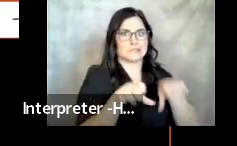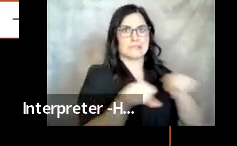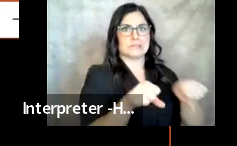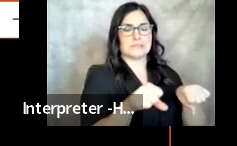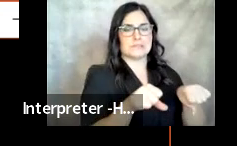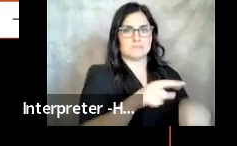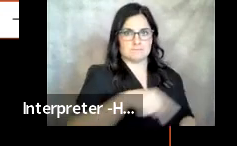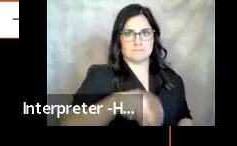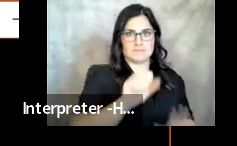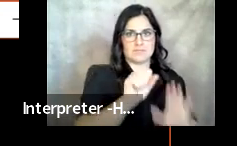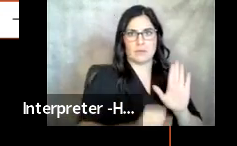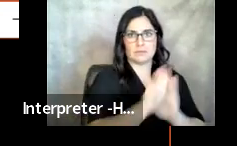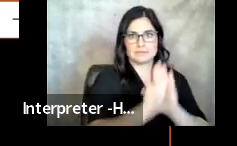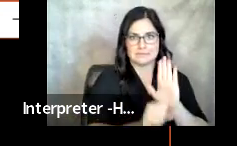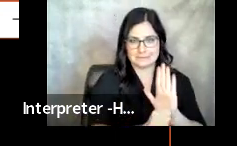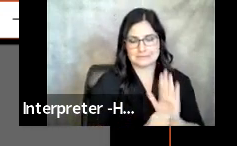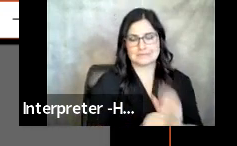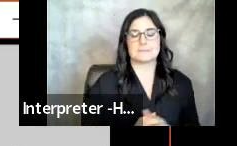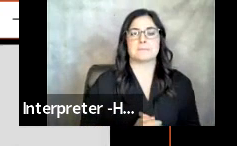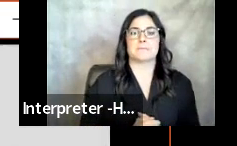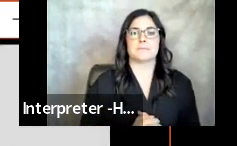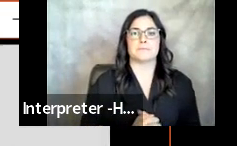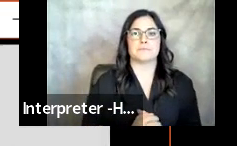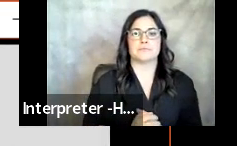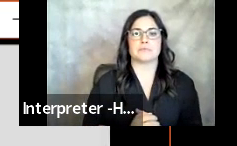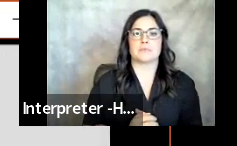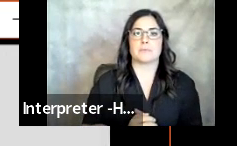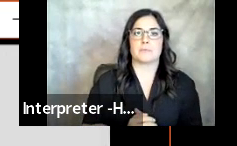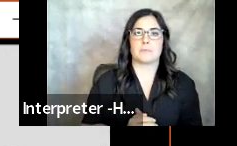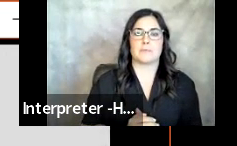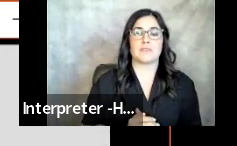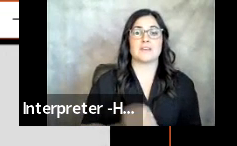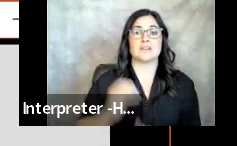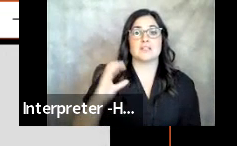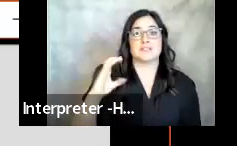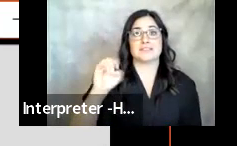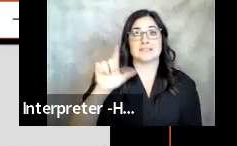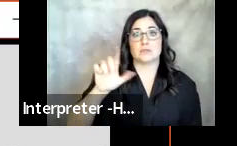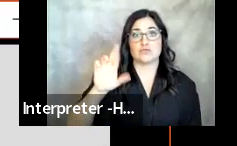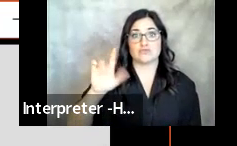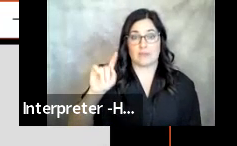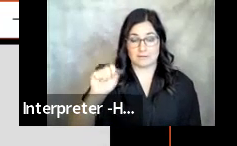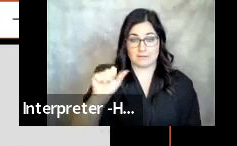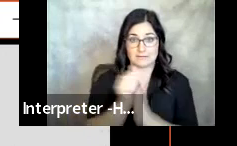Enslaved population of the South. So we get the Civil Rights Act that's passed in 1866.